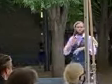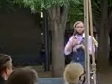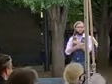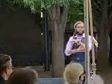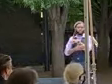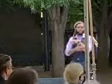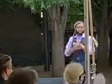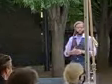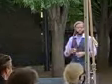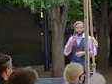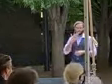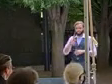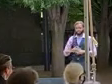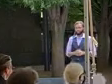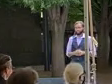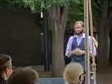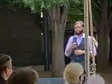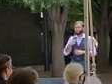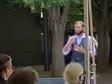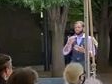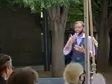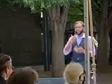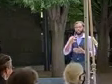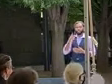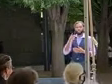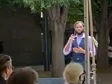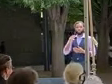I want to thank Peter Kovler for being here today.